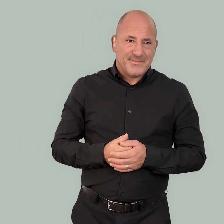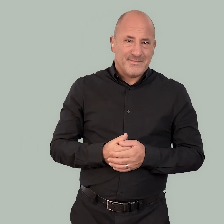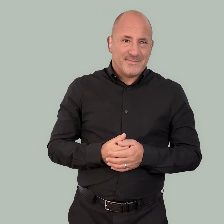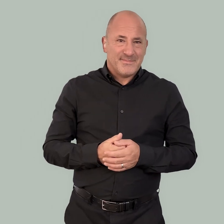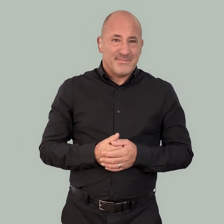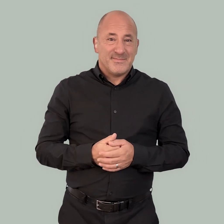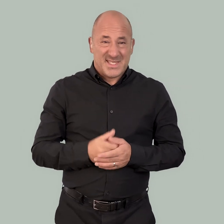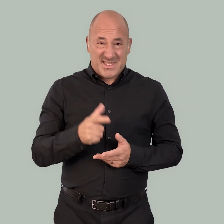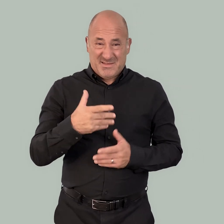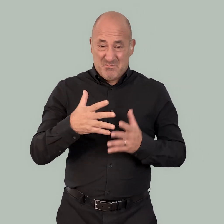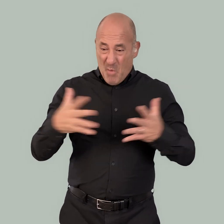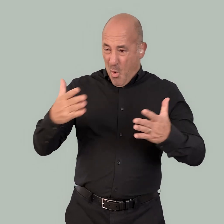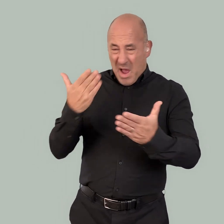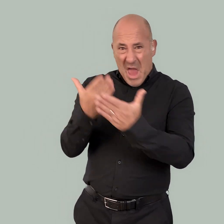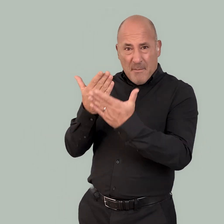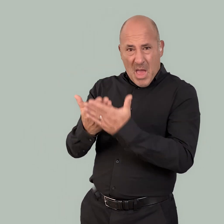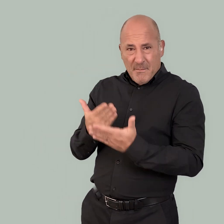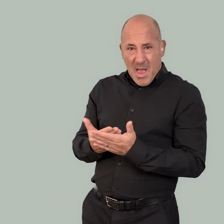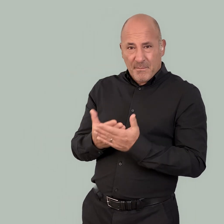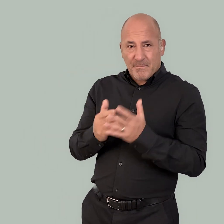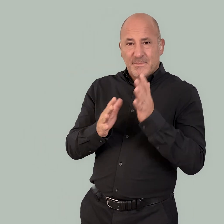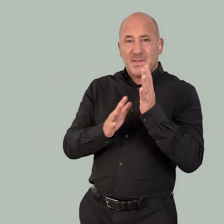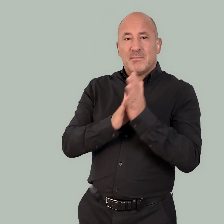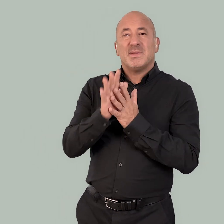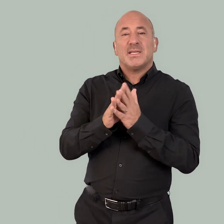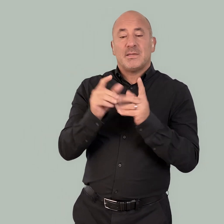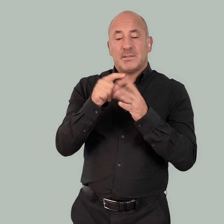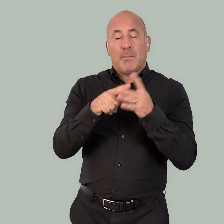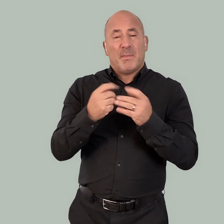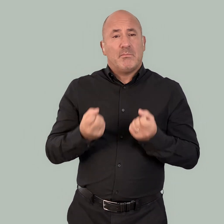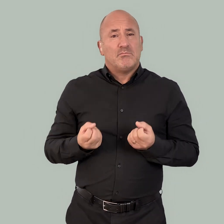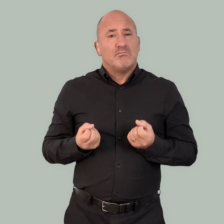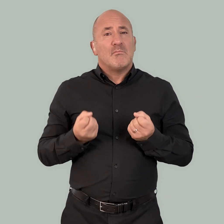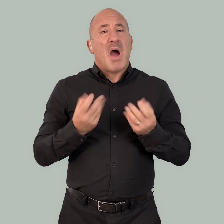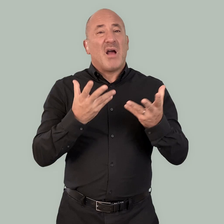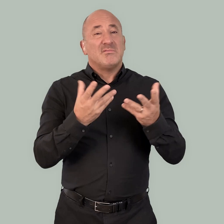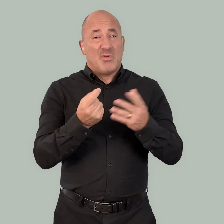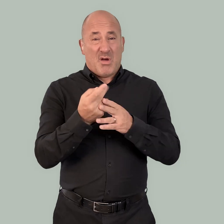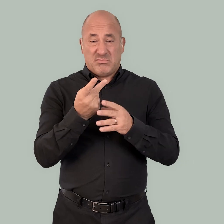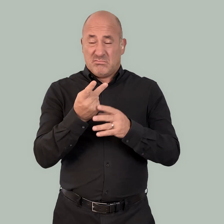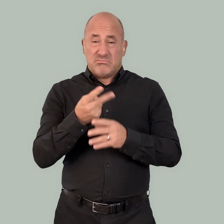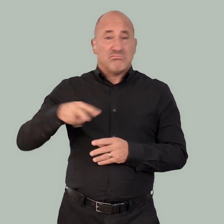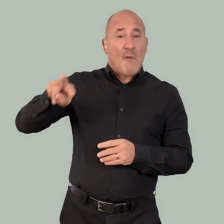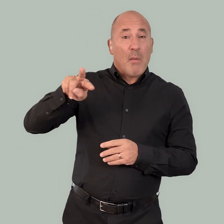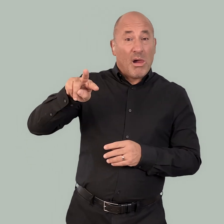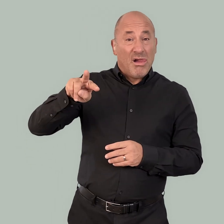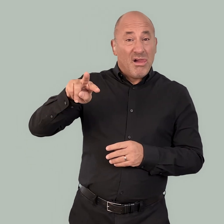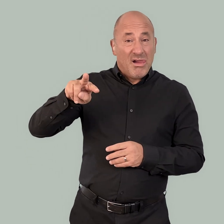Increases in claims have led to a doubling of spending on PIP,